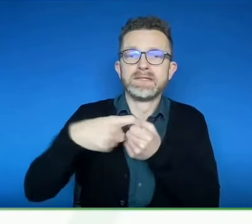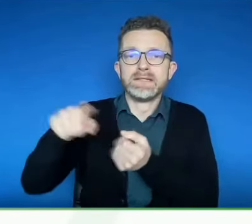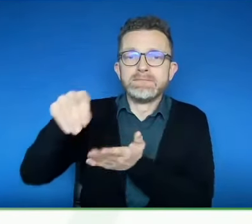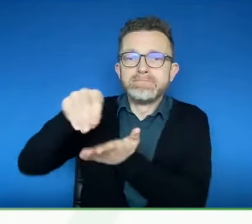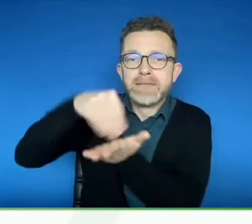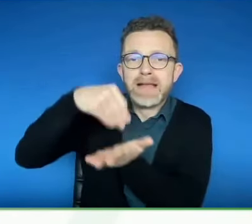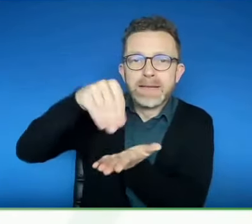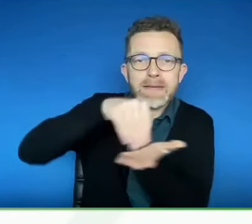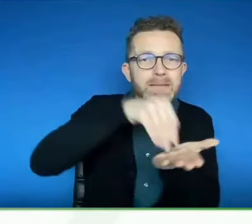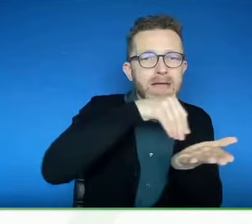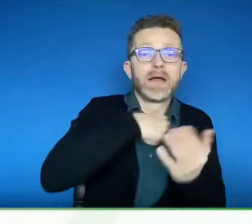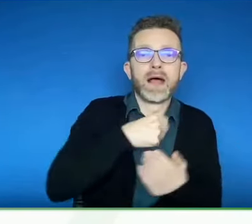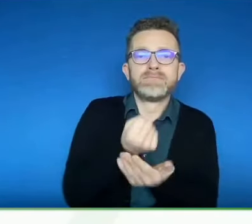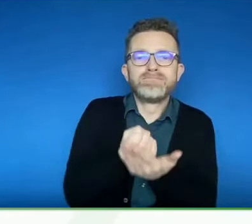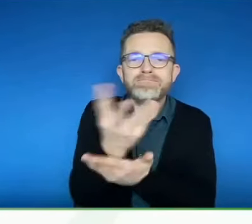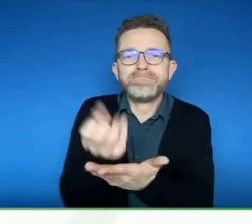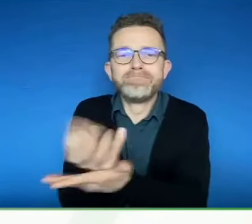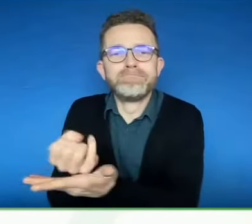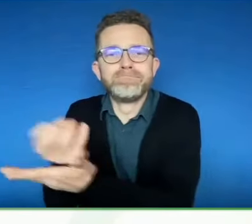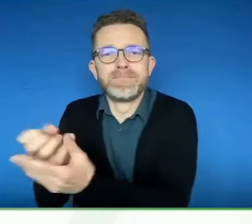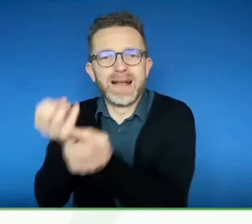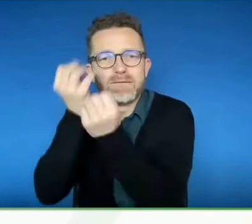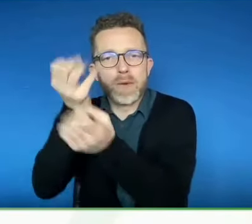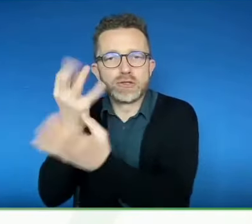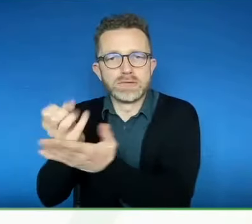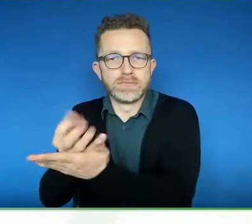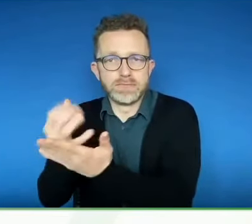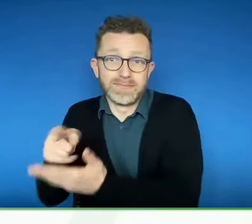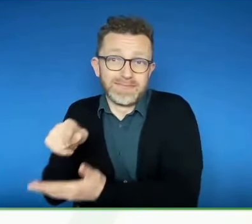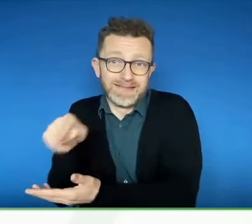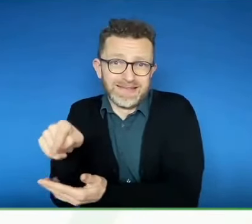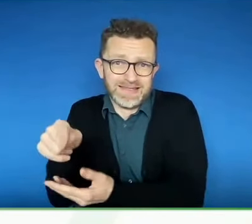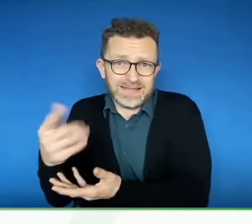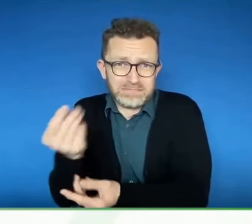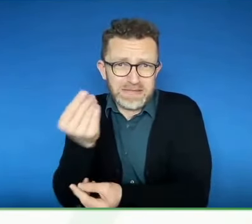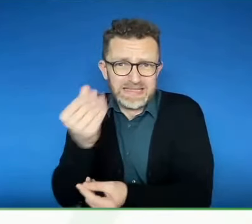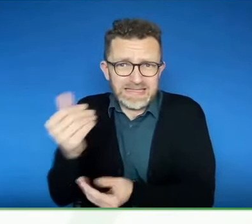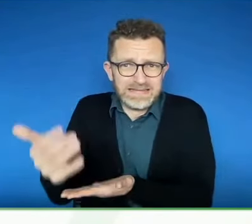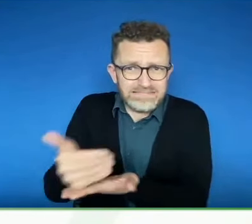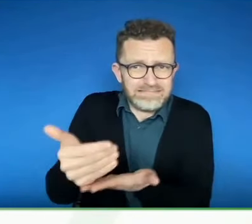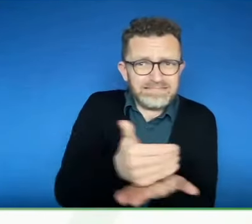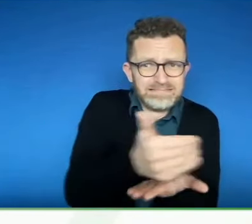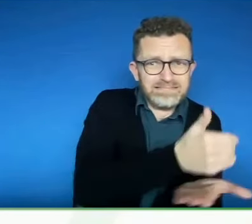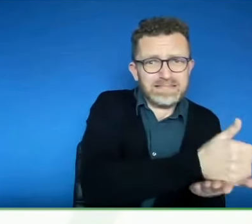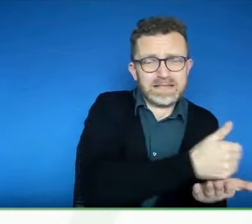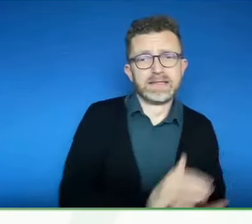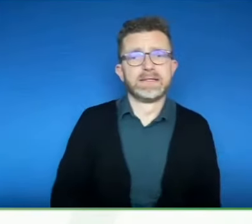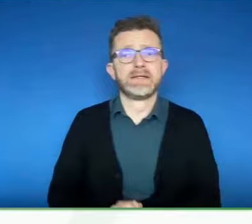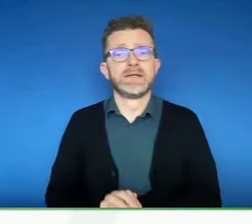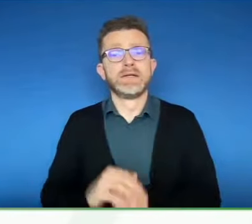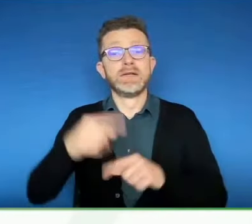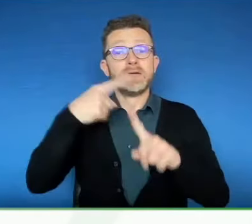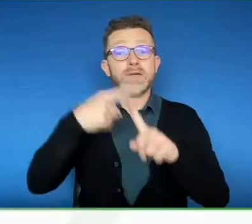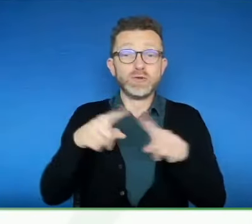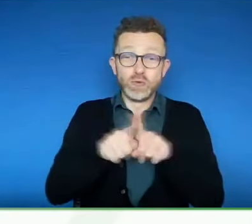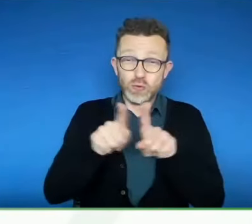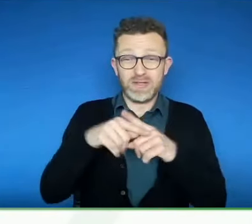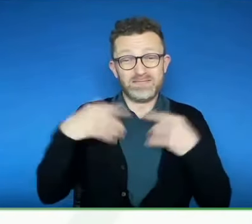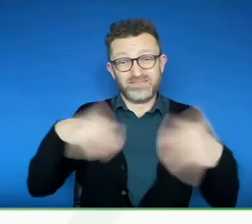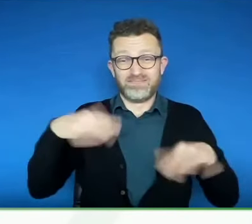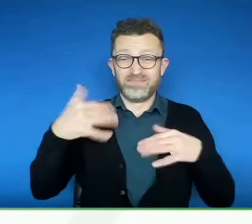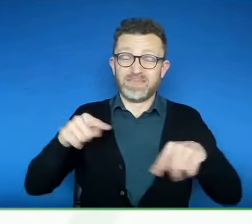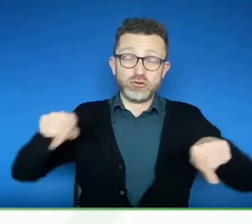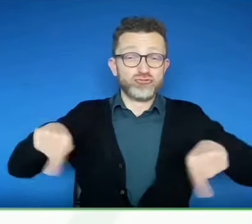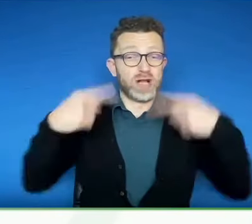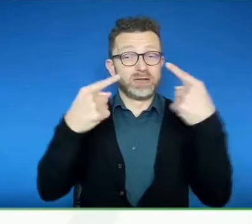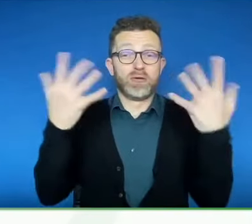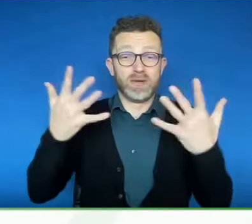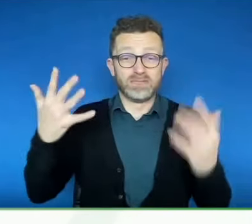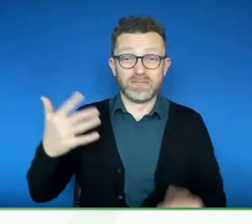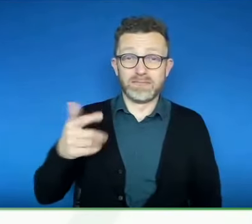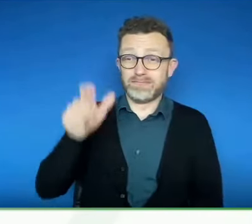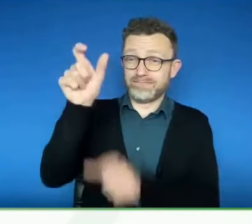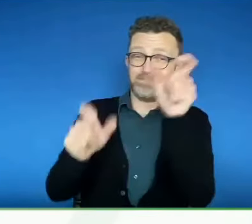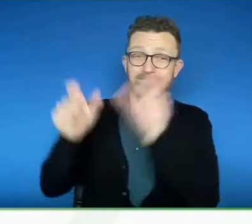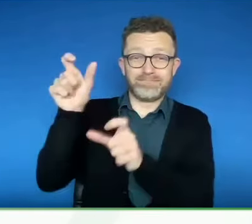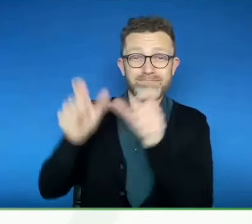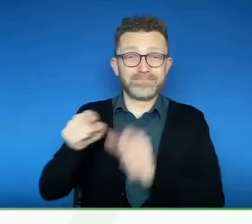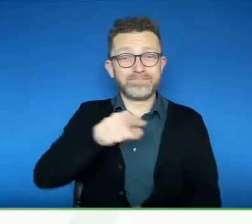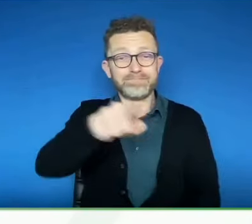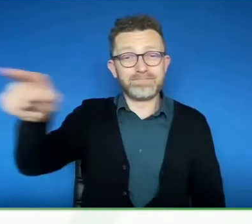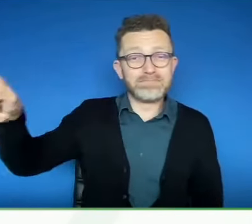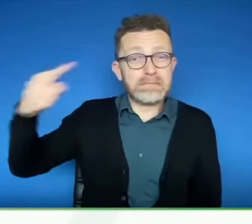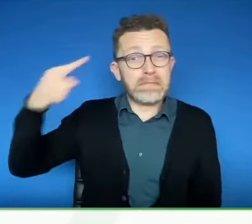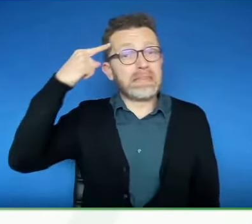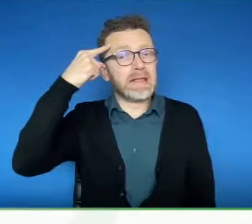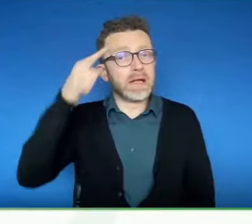participating actively, not only their lives but in last challenge